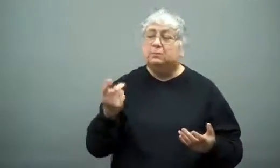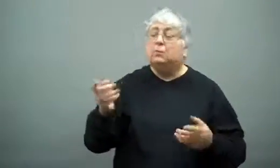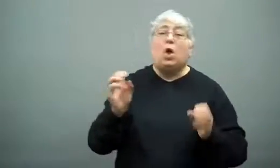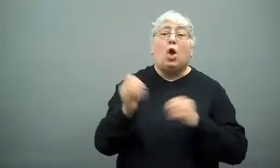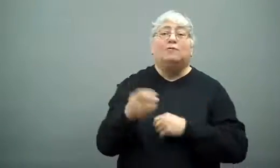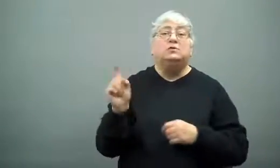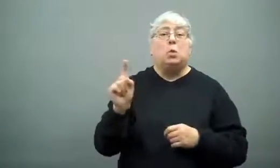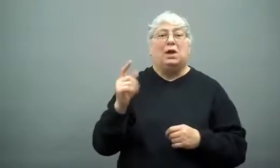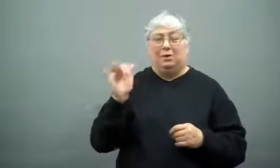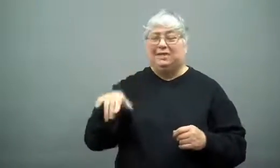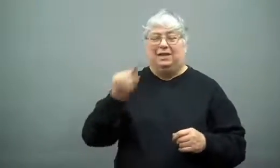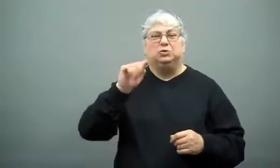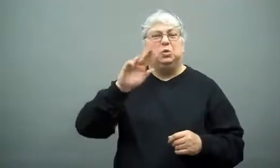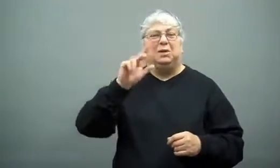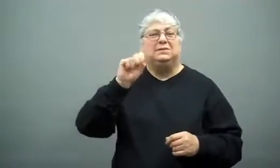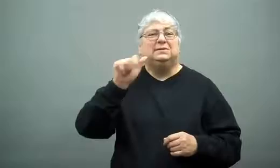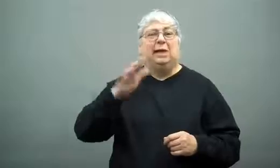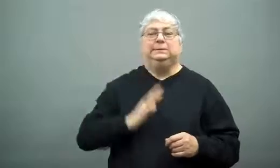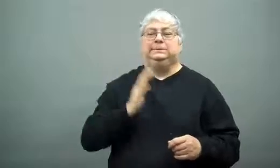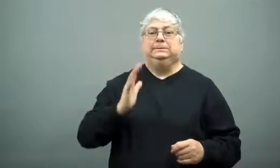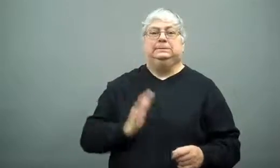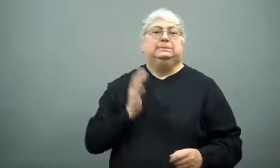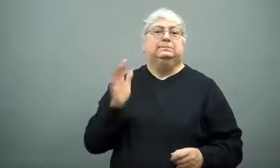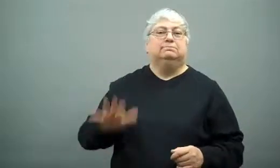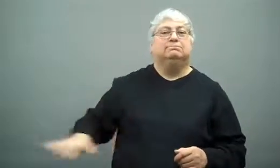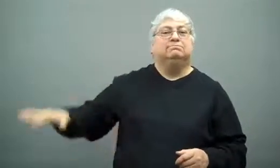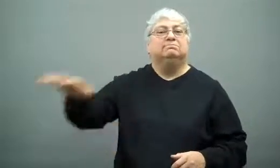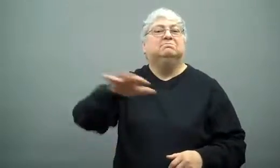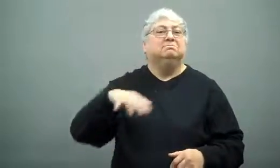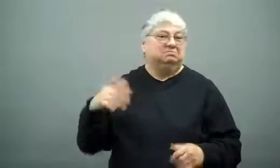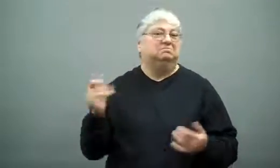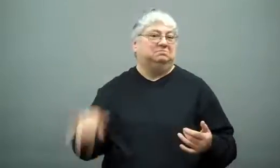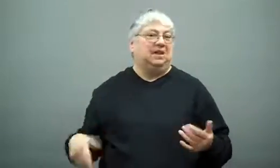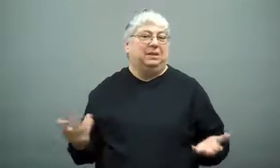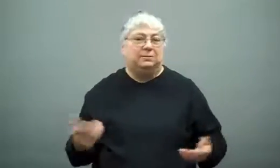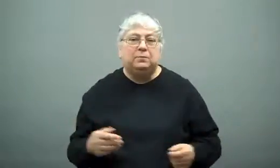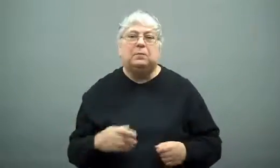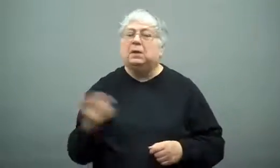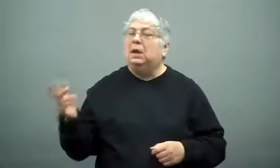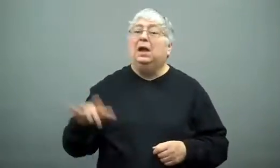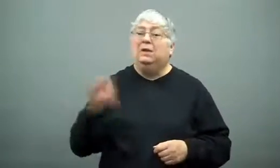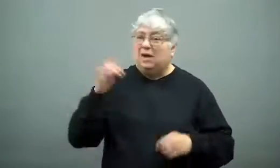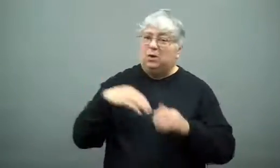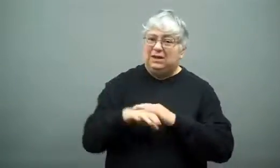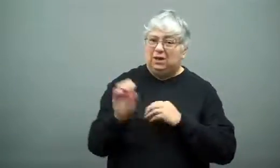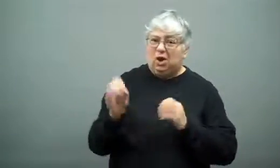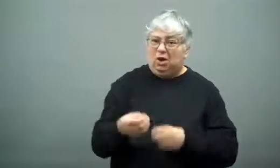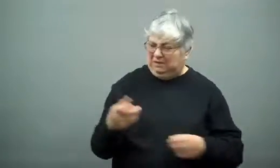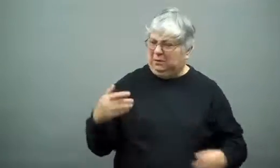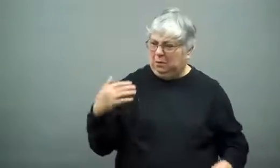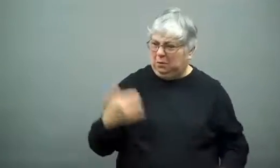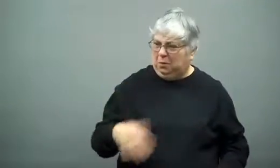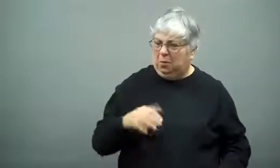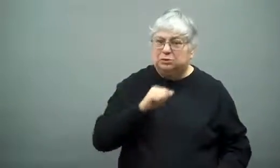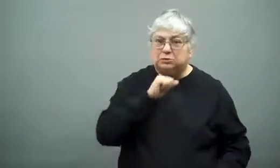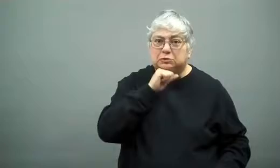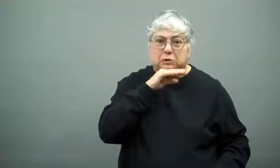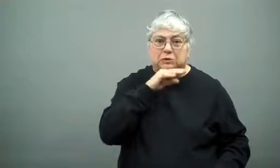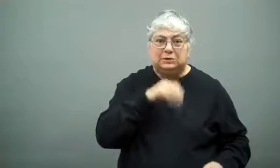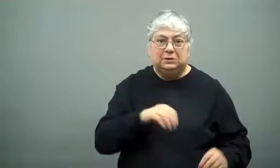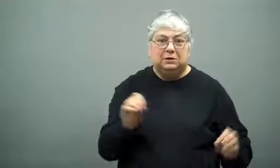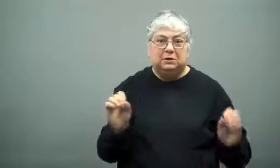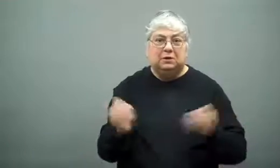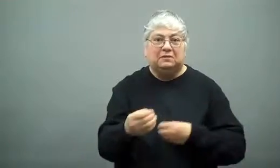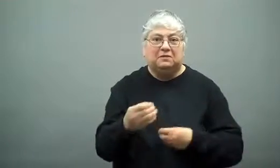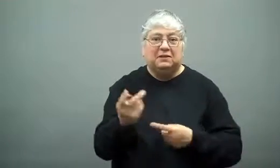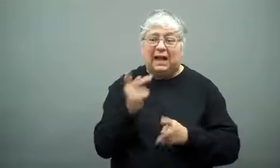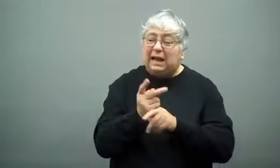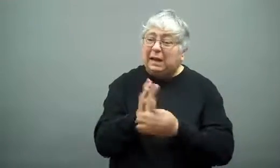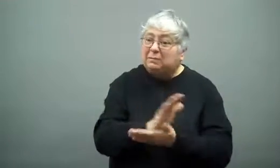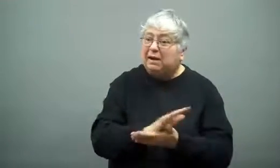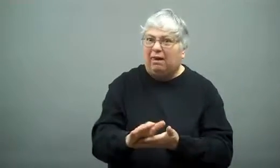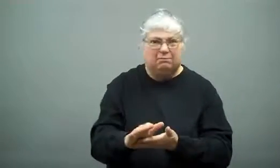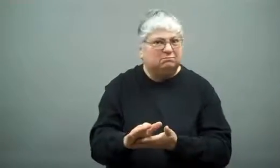His office was in a tony area of Tulsa.